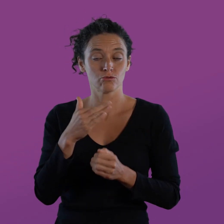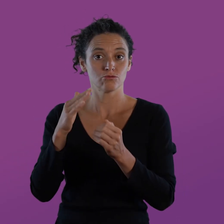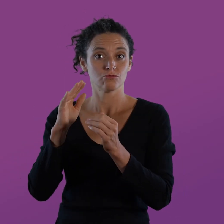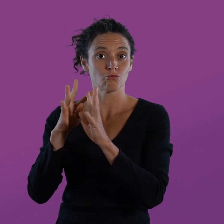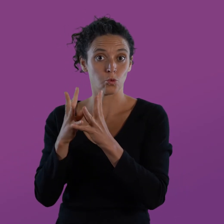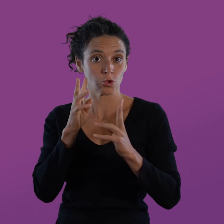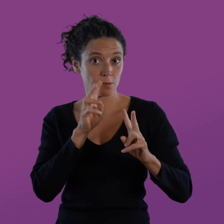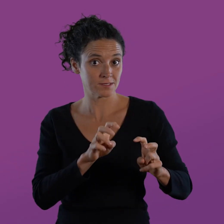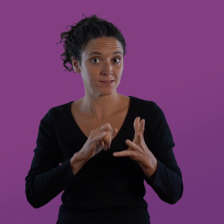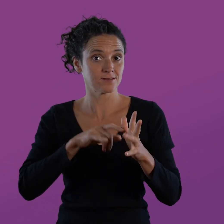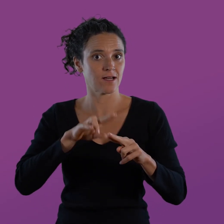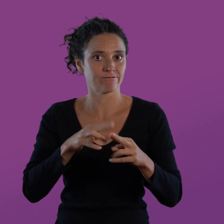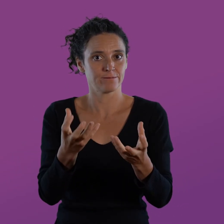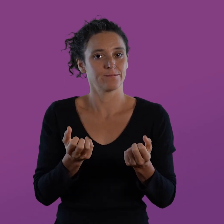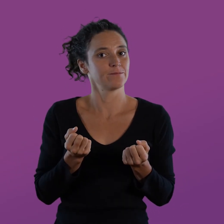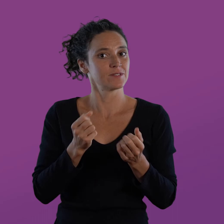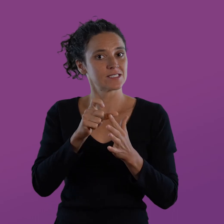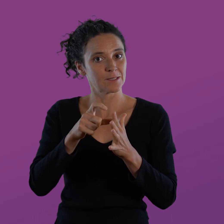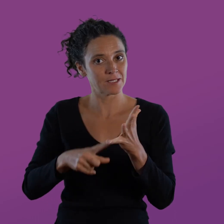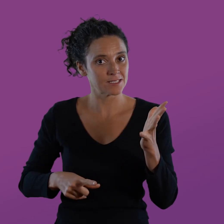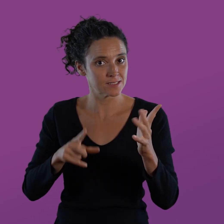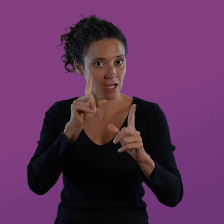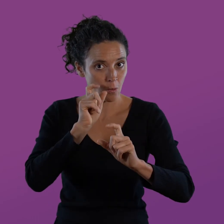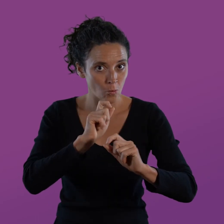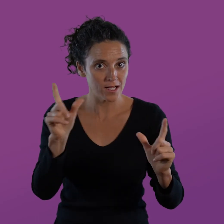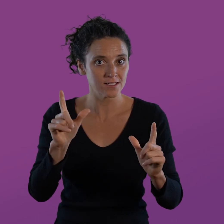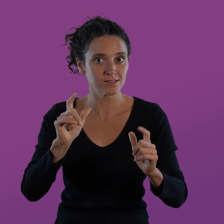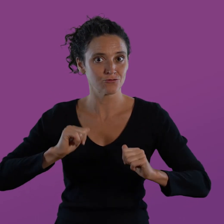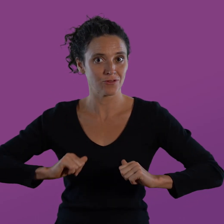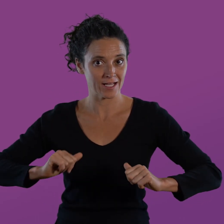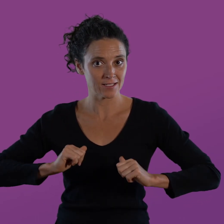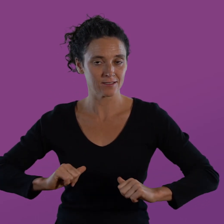All Royal Commission staff receive disability awareness training.